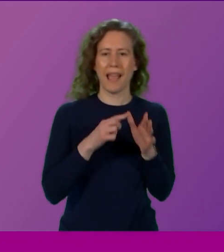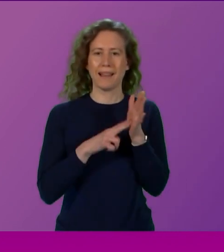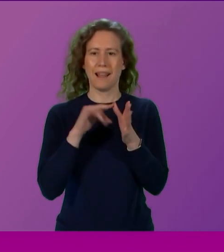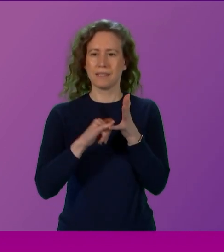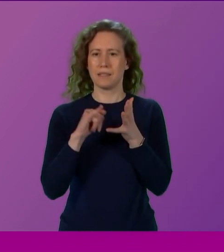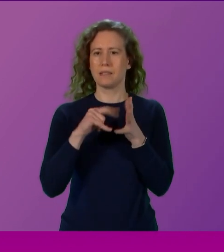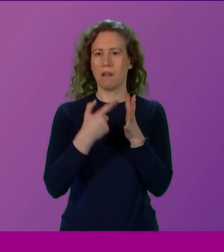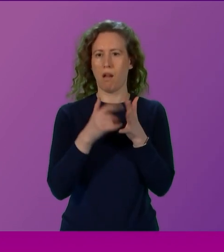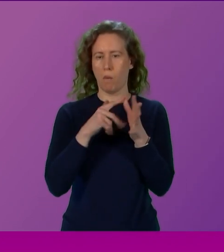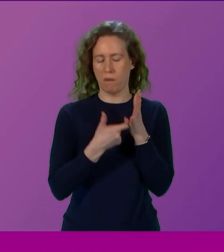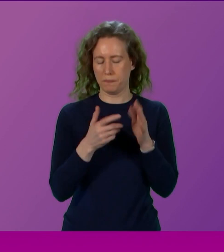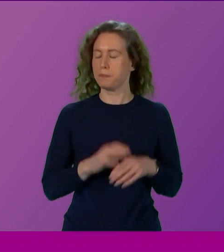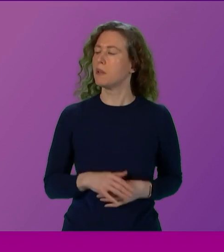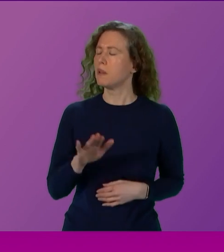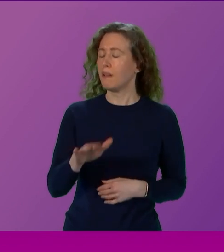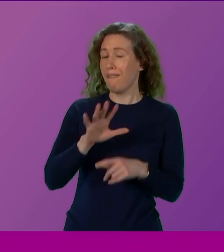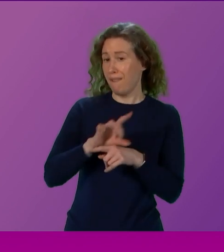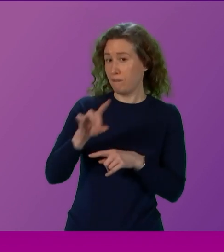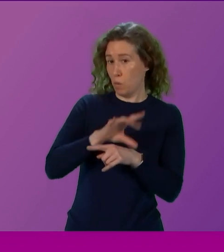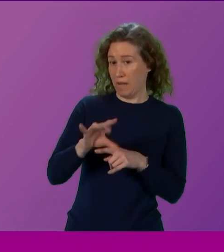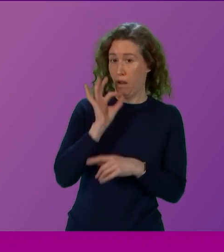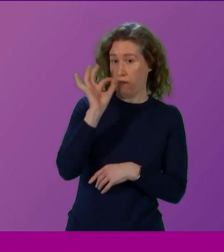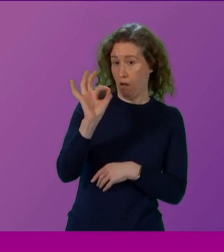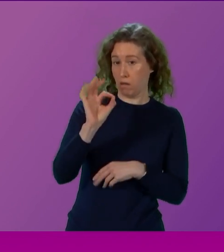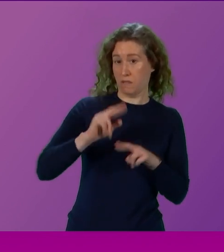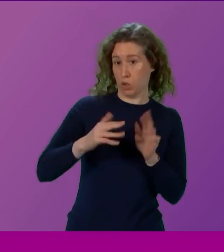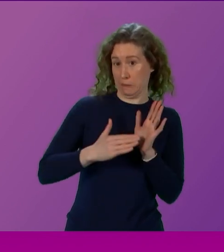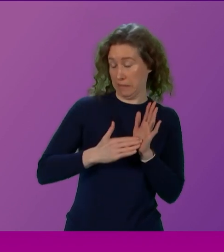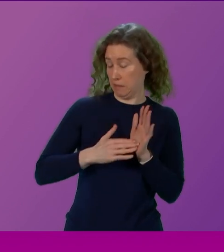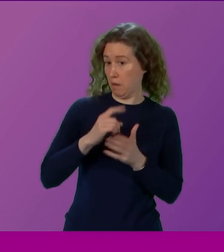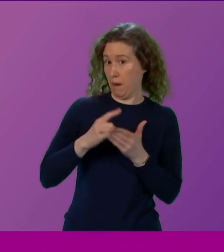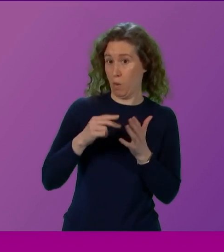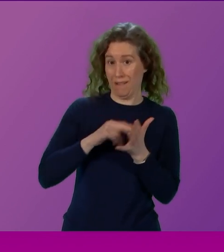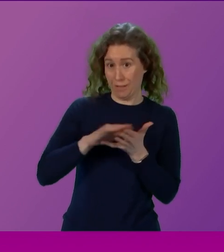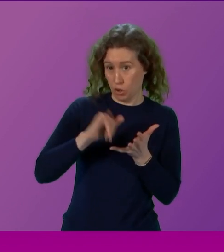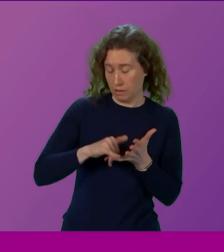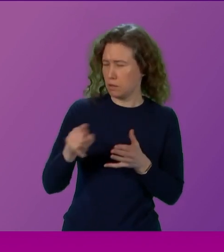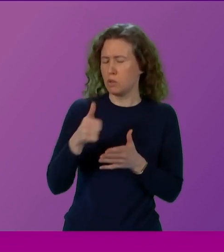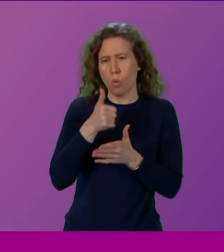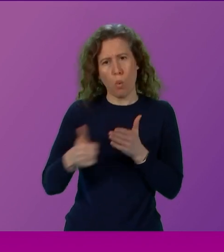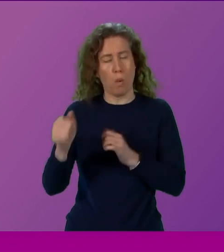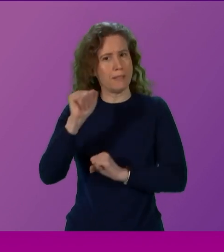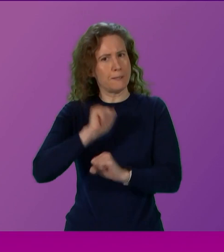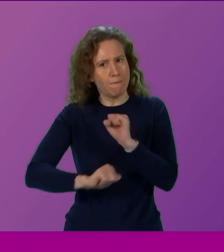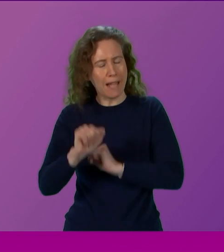Week after week, I have asked the First Minister about the national health service and, week after week, she has defended the indefensible and asked patients